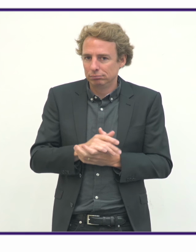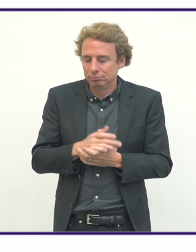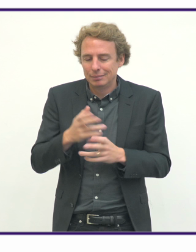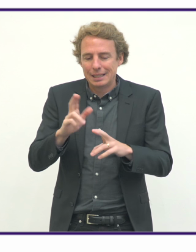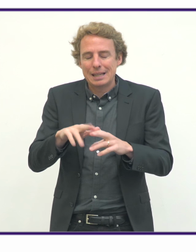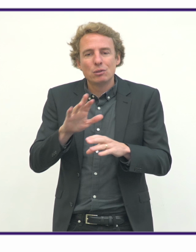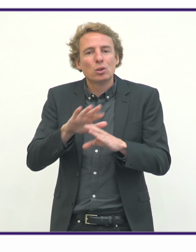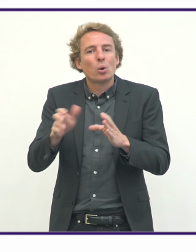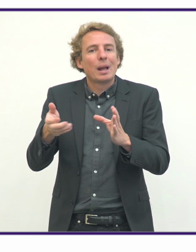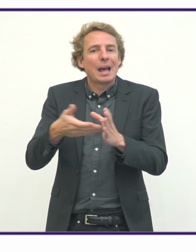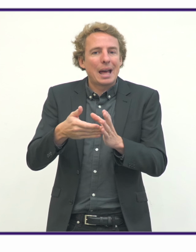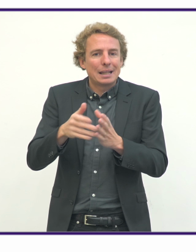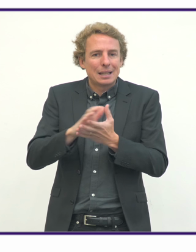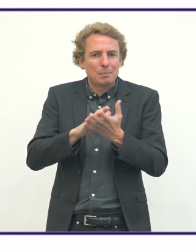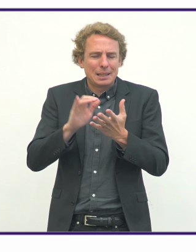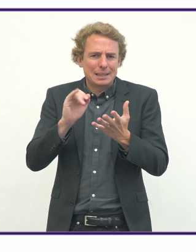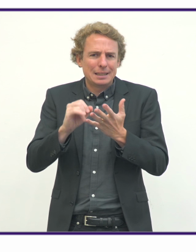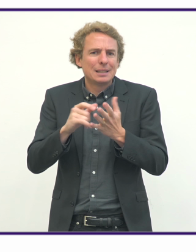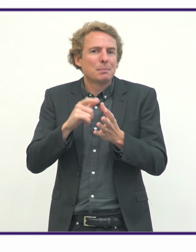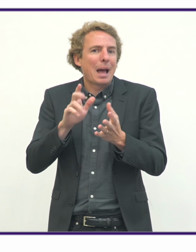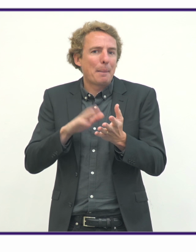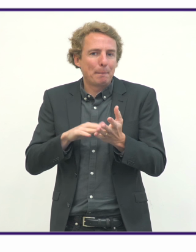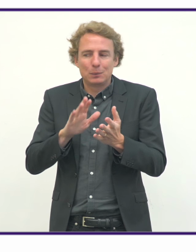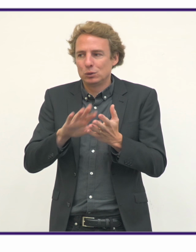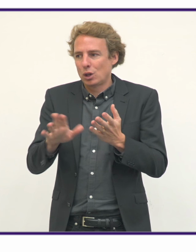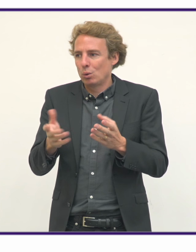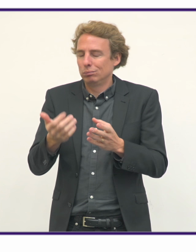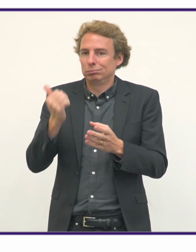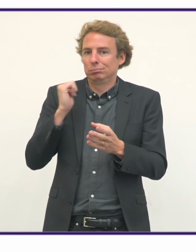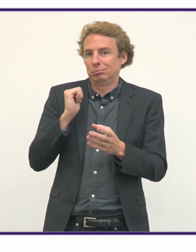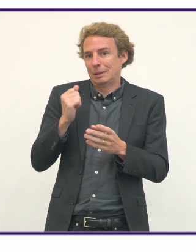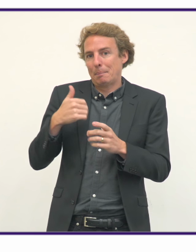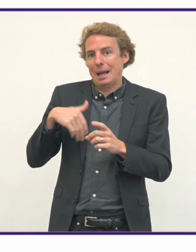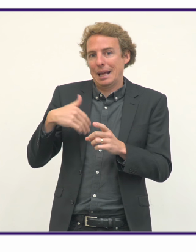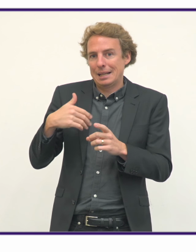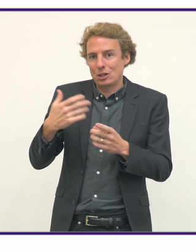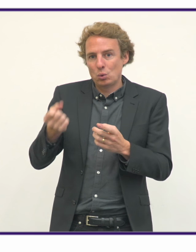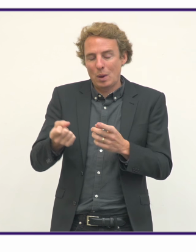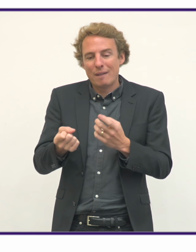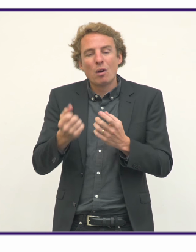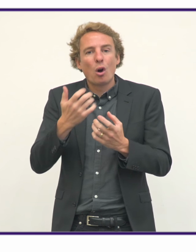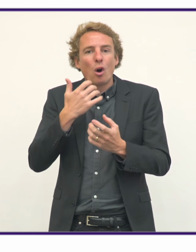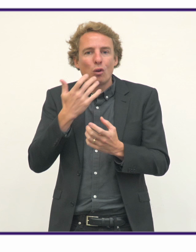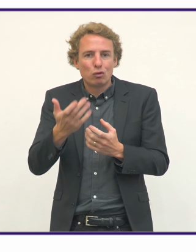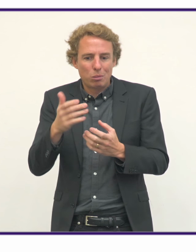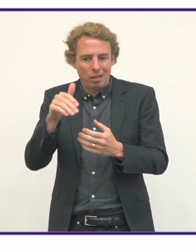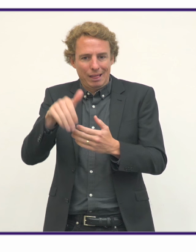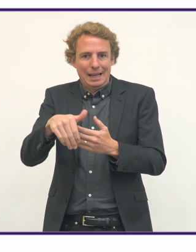what do we think is going to happen? Your spans are not going to appear in your backend, and you're going to get these horrible errors, so do that first.